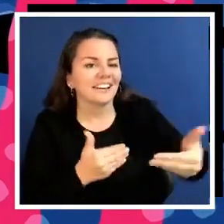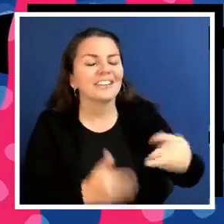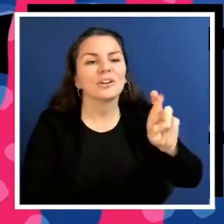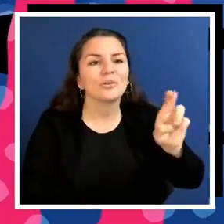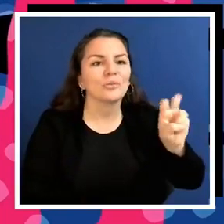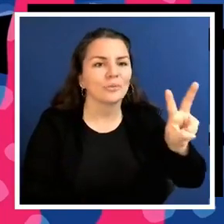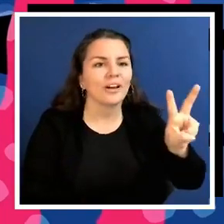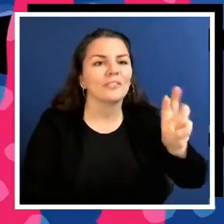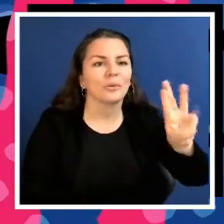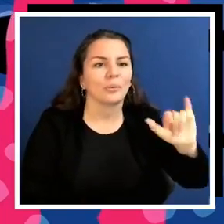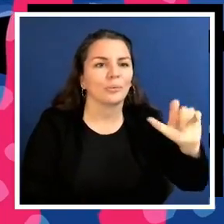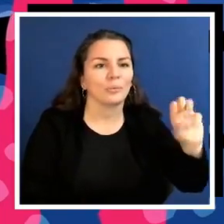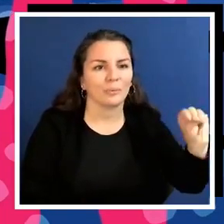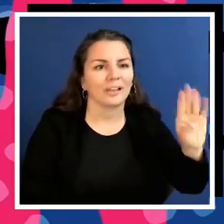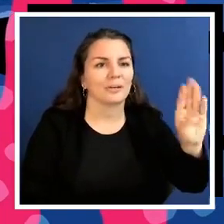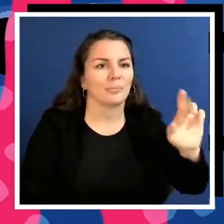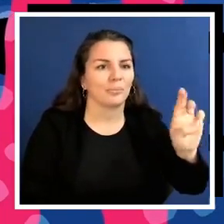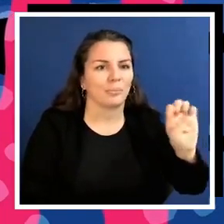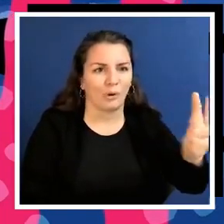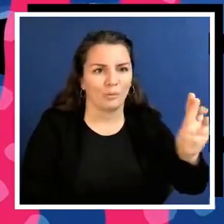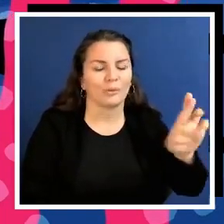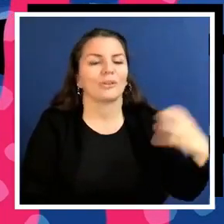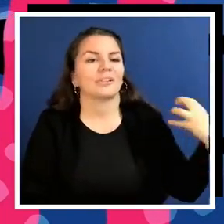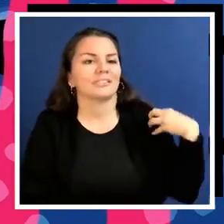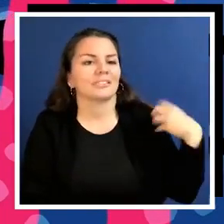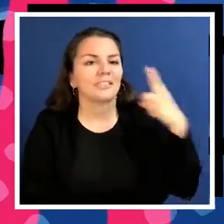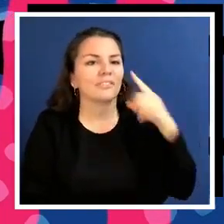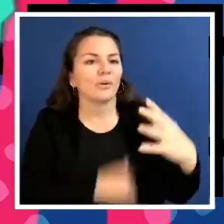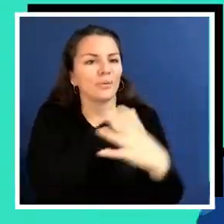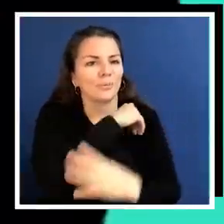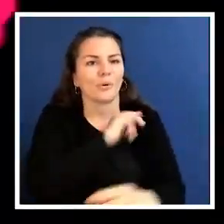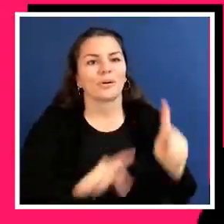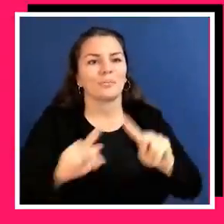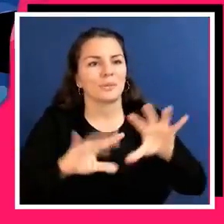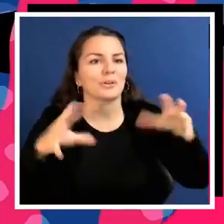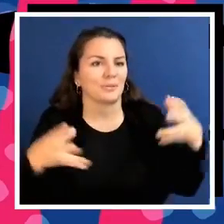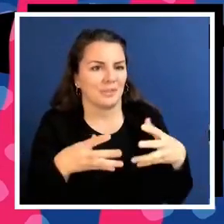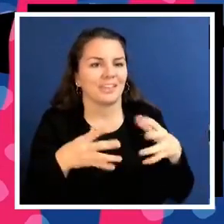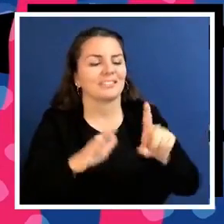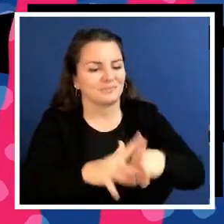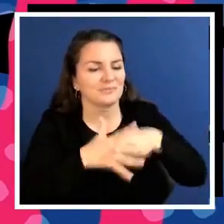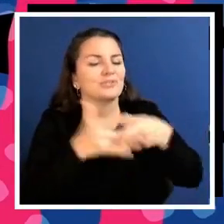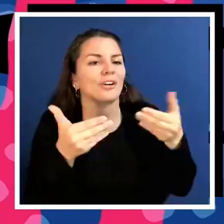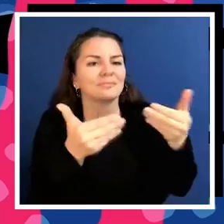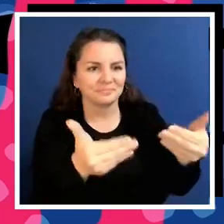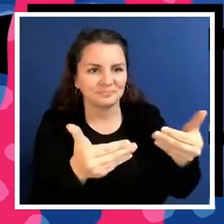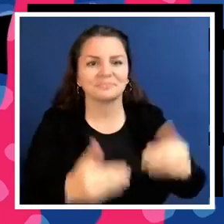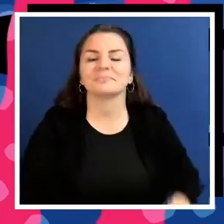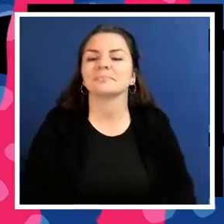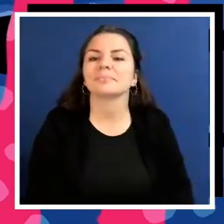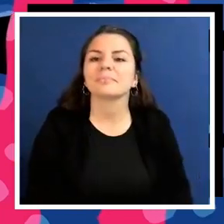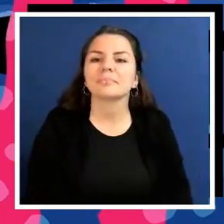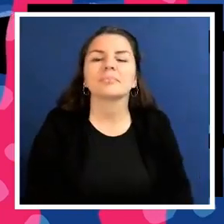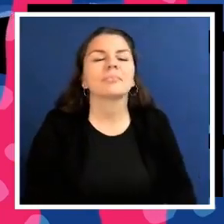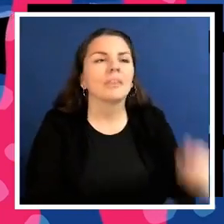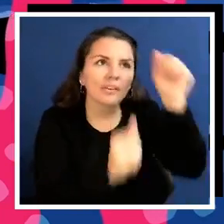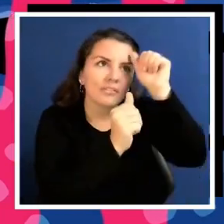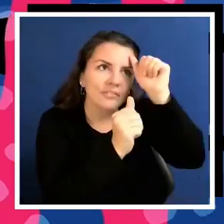BE SURE TO LET US KNOW WHAT YOU WILL DO WITH YOUR CHECK.